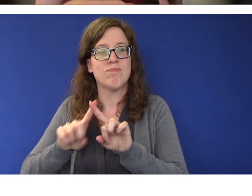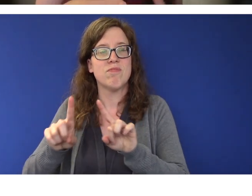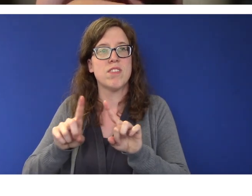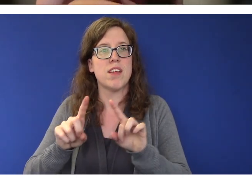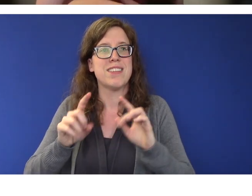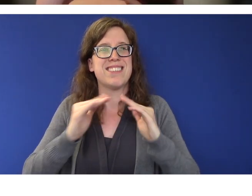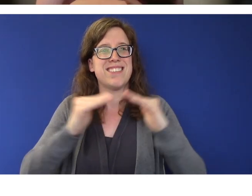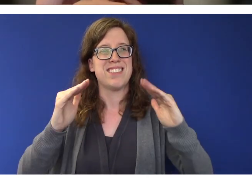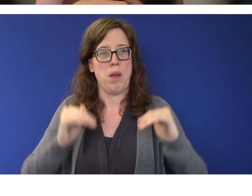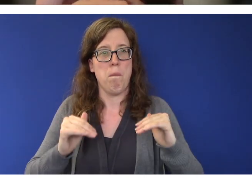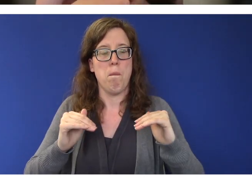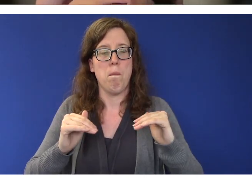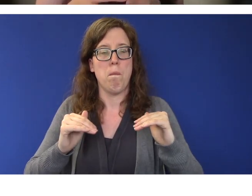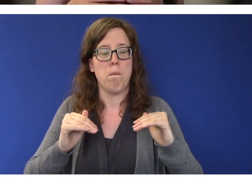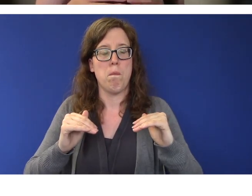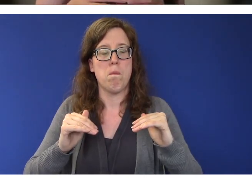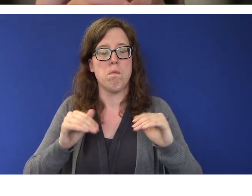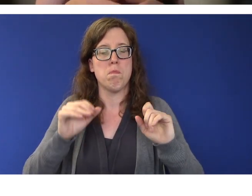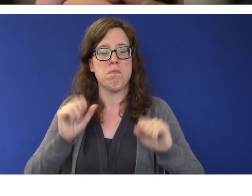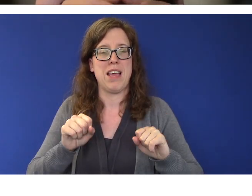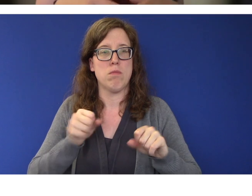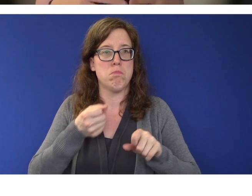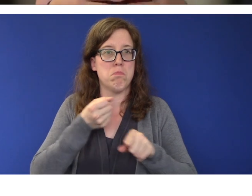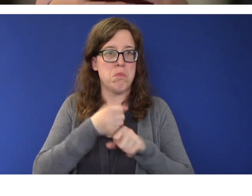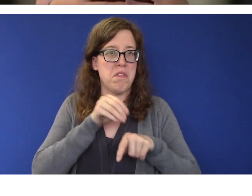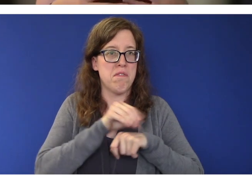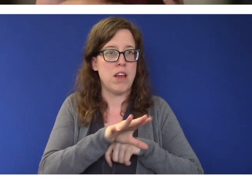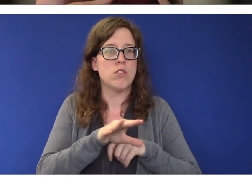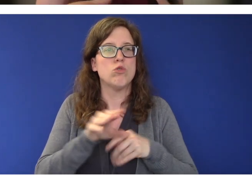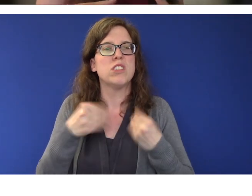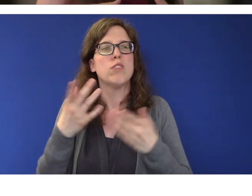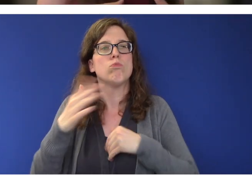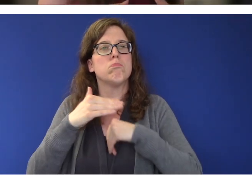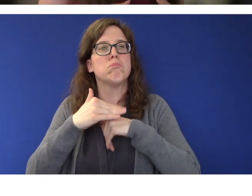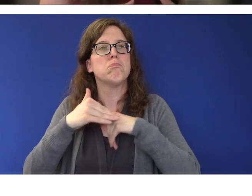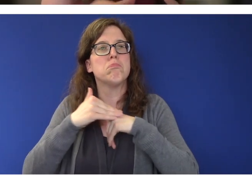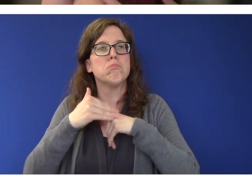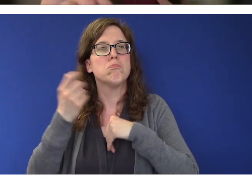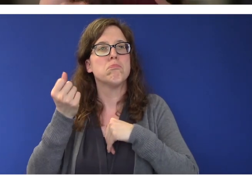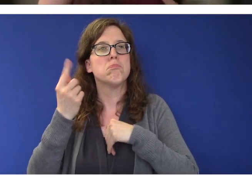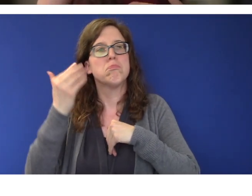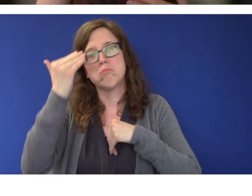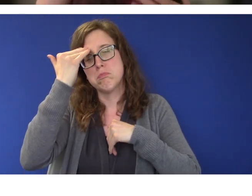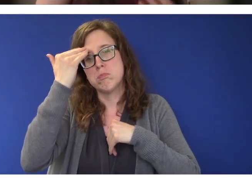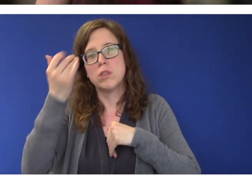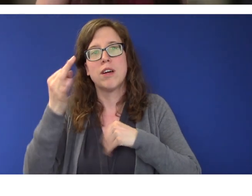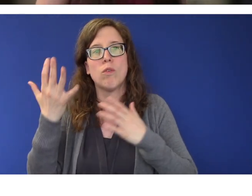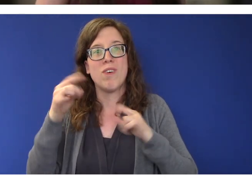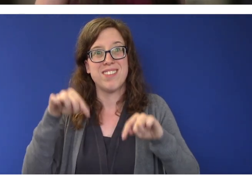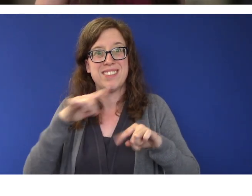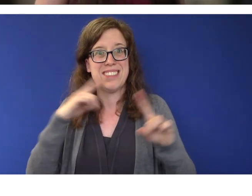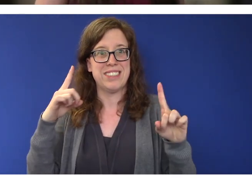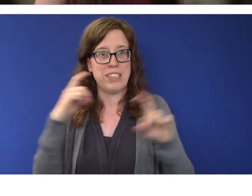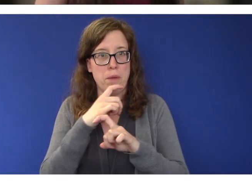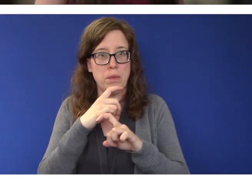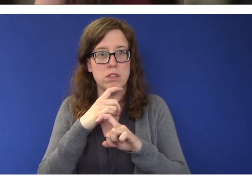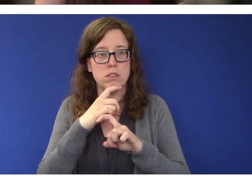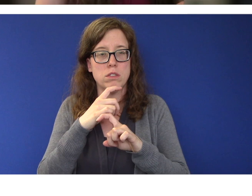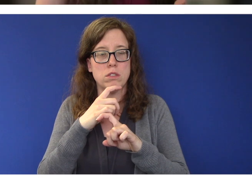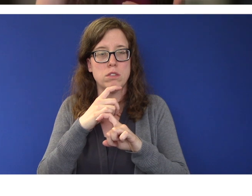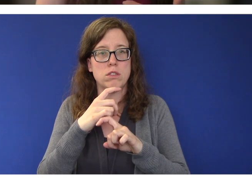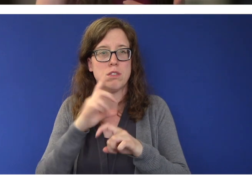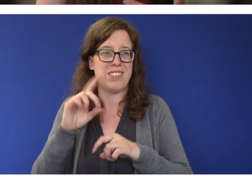that can be affected, just to help build a basic understanding of the complexity of the syndrome